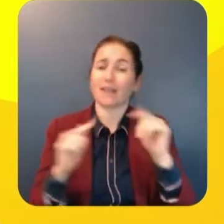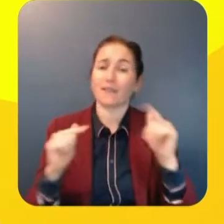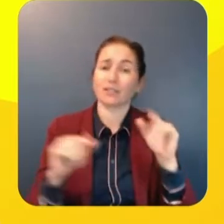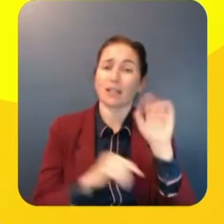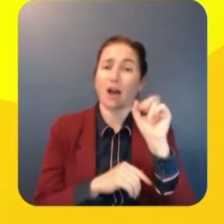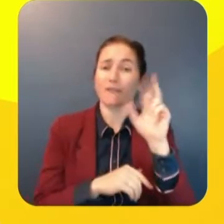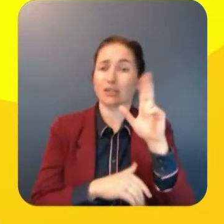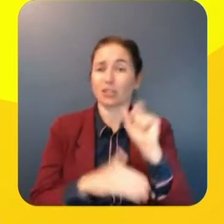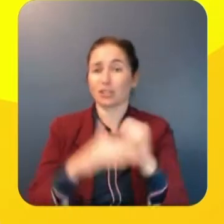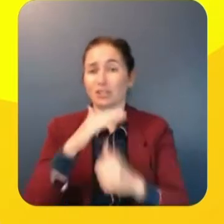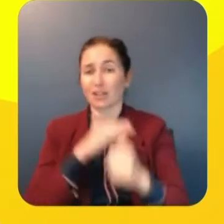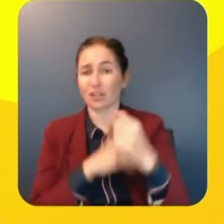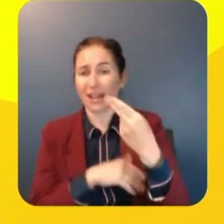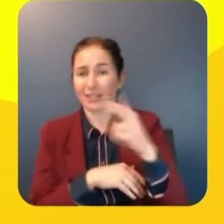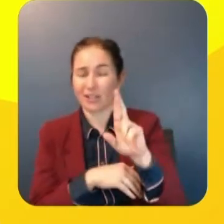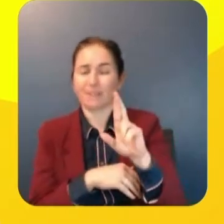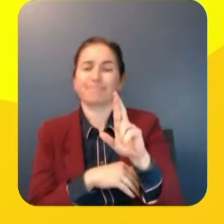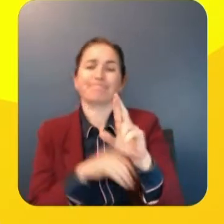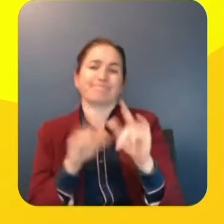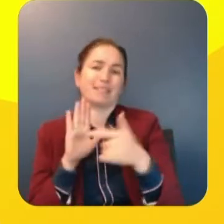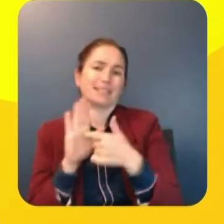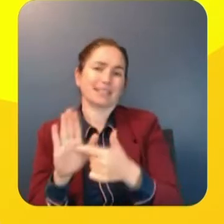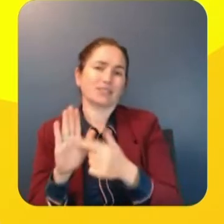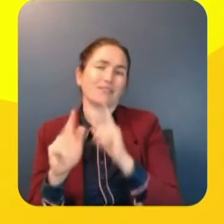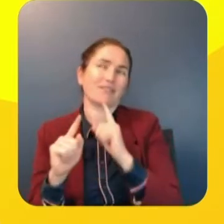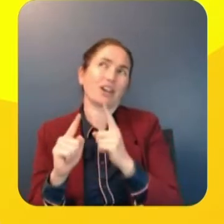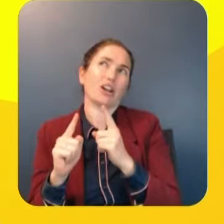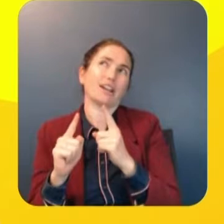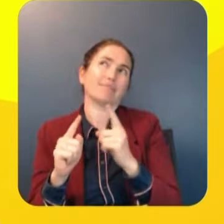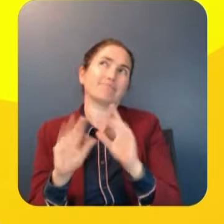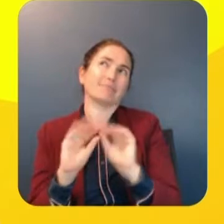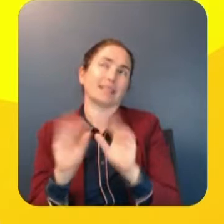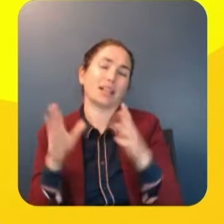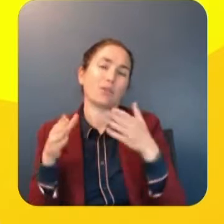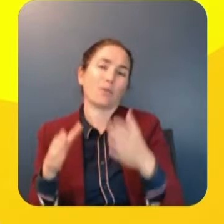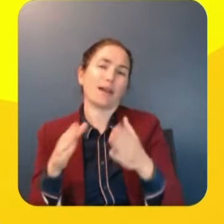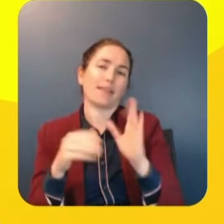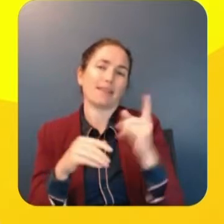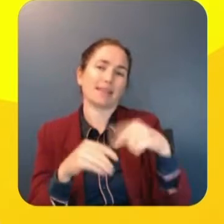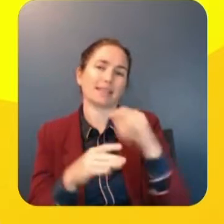That signals in a very clear way that an institution only looks at diversity